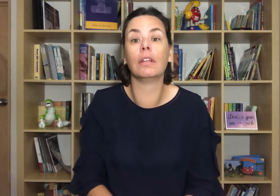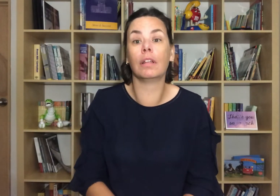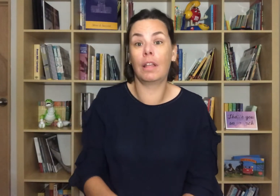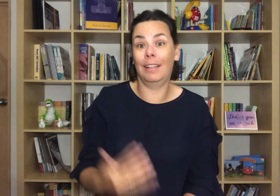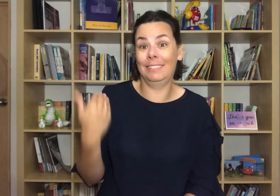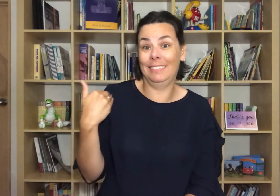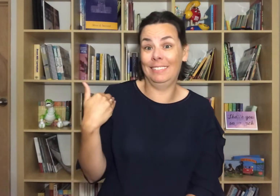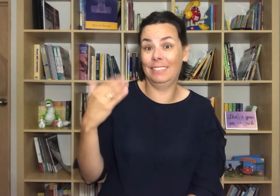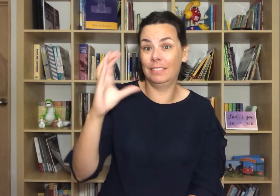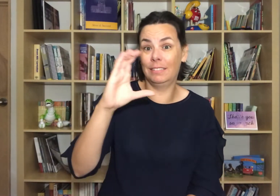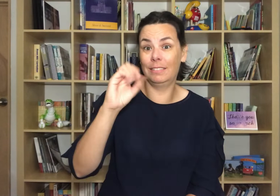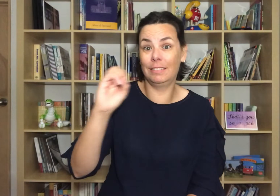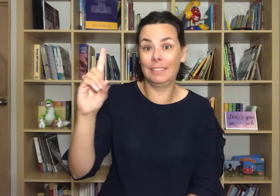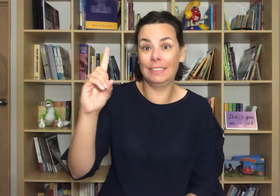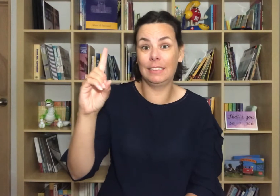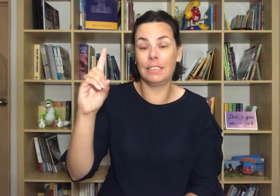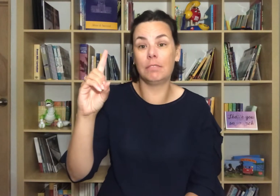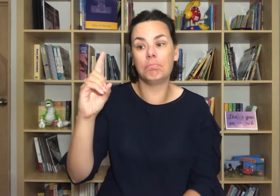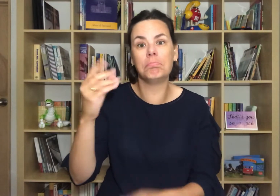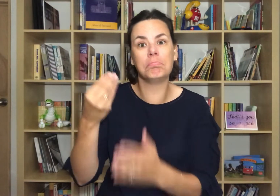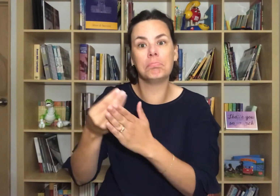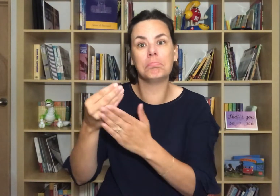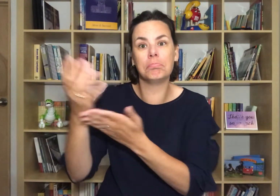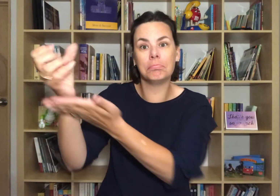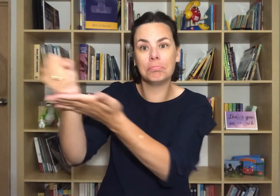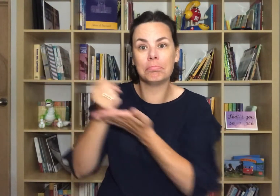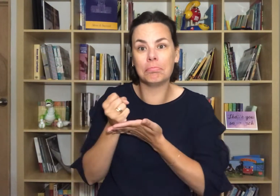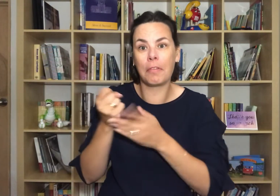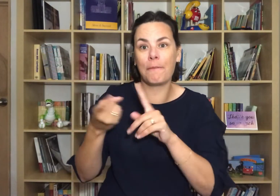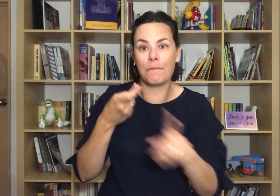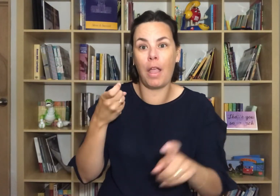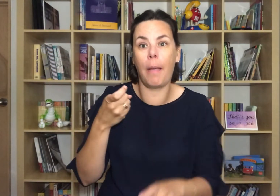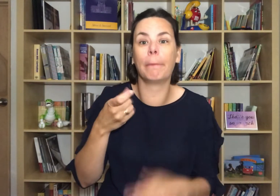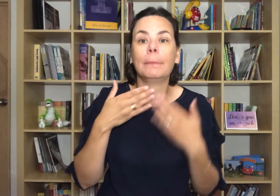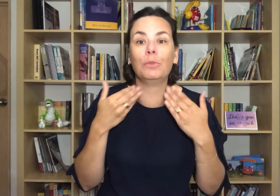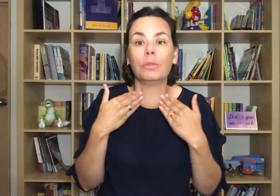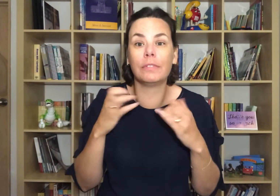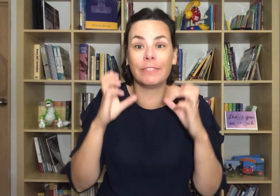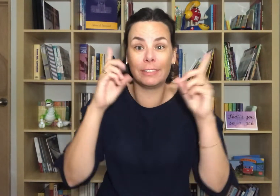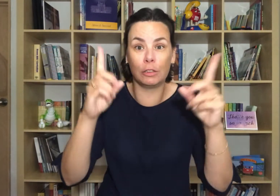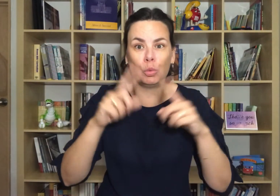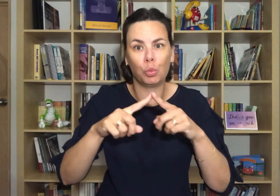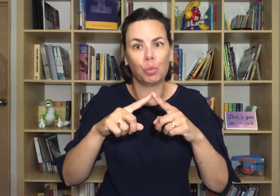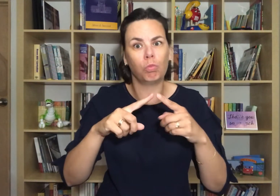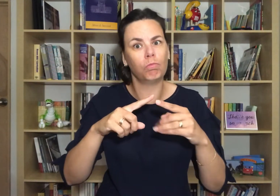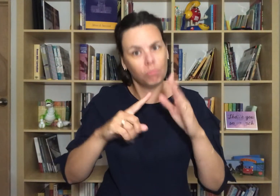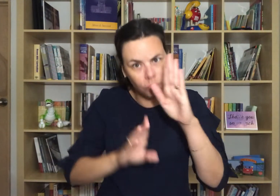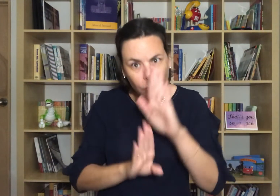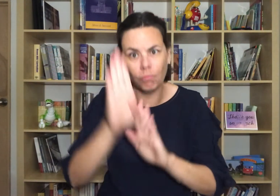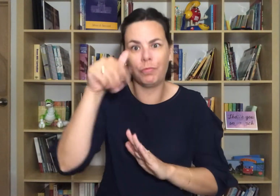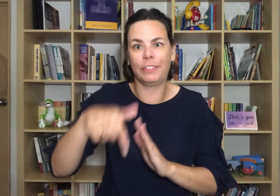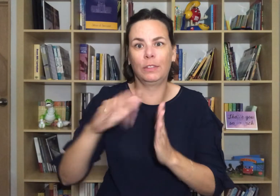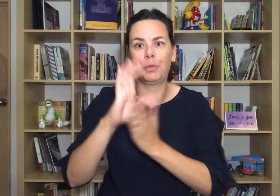Canadian Cultural Society of the Deaf received a grant from Ministry of Education to work on the